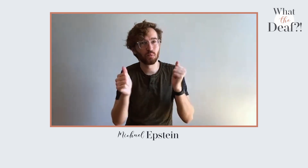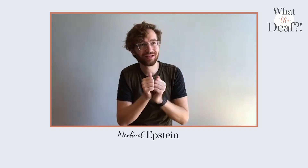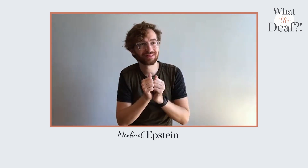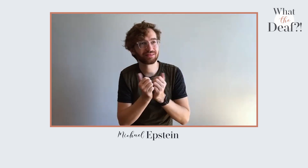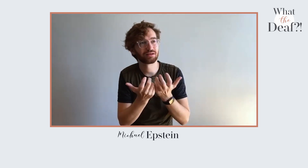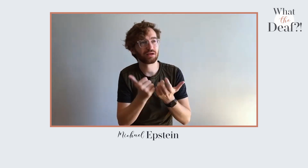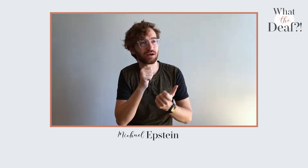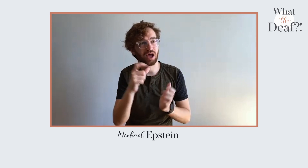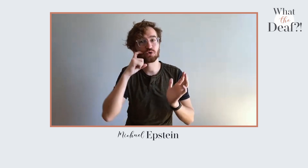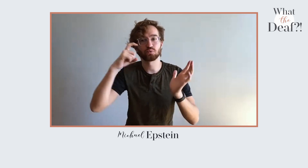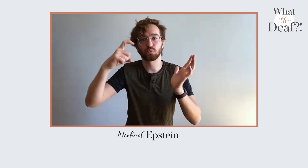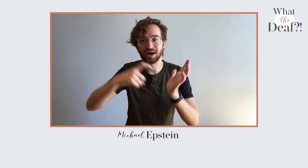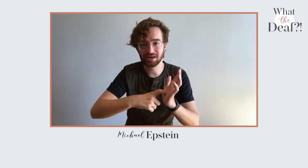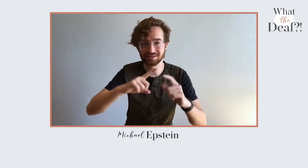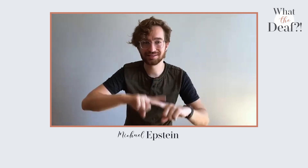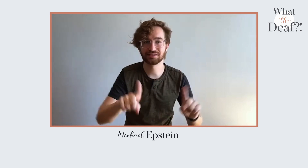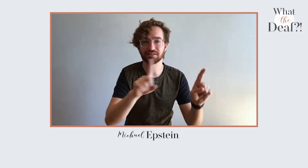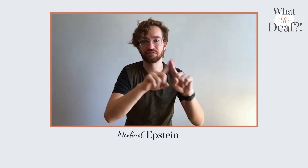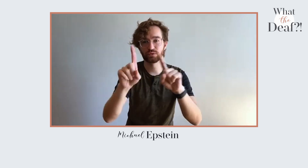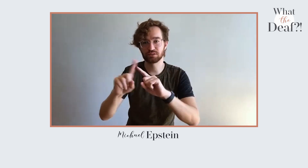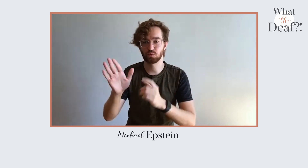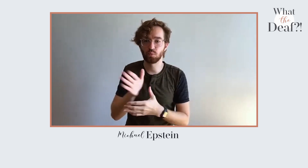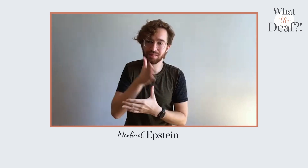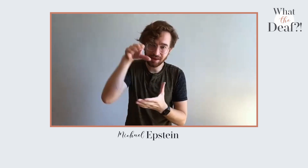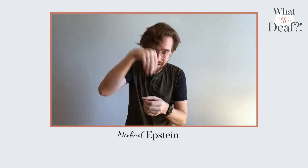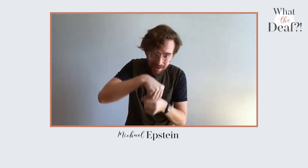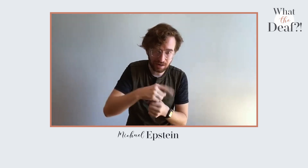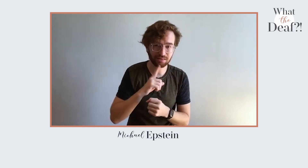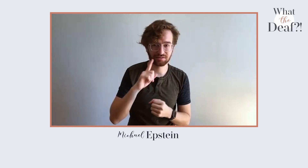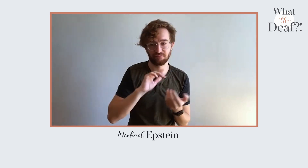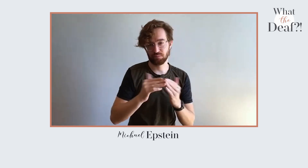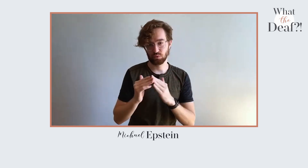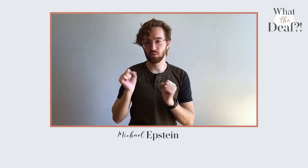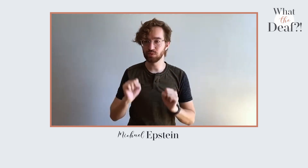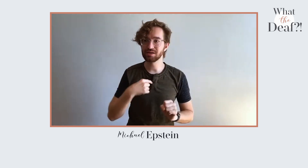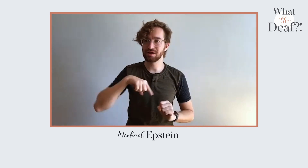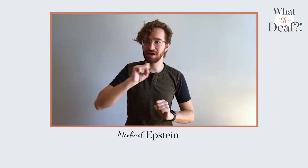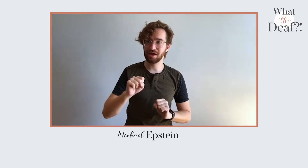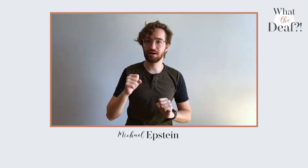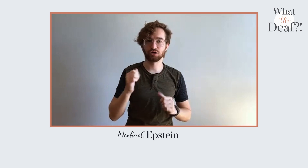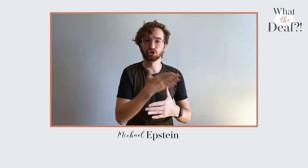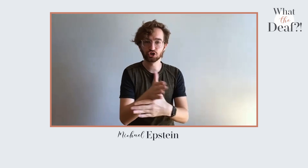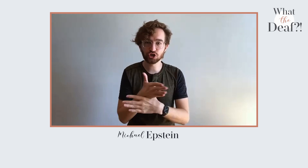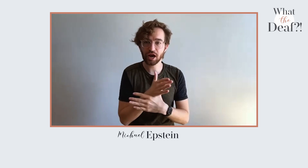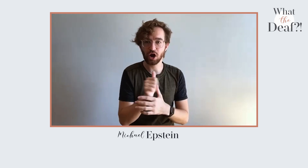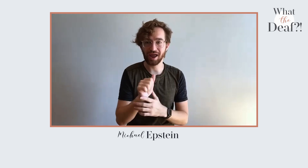within the deaf community that people don't recognize. We share a common experience.